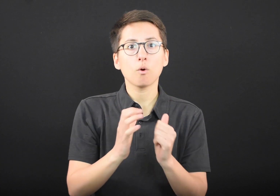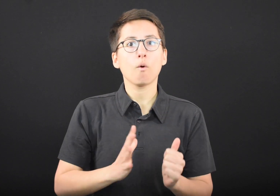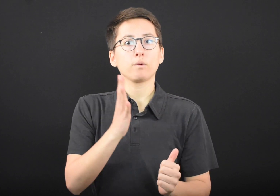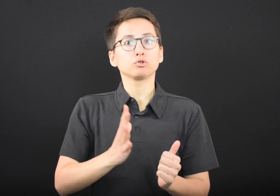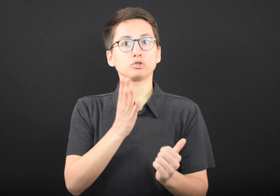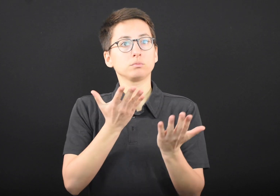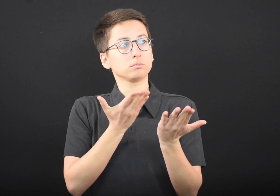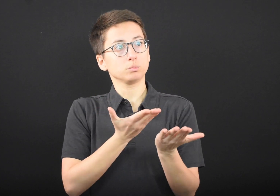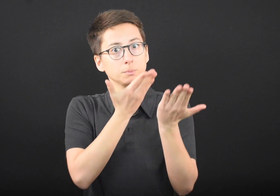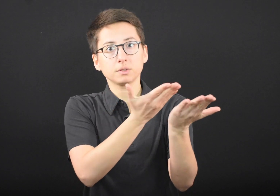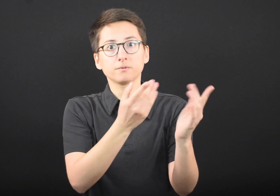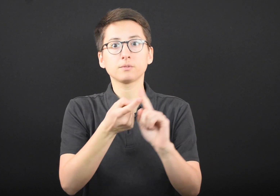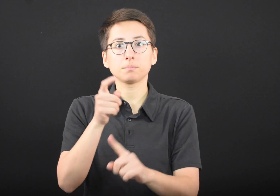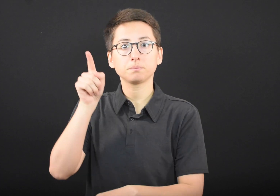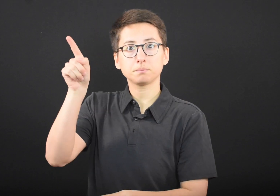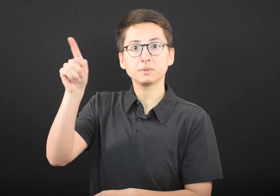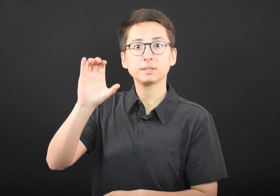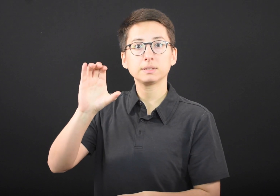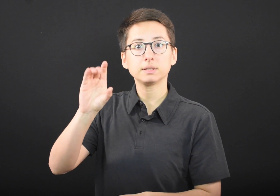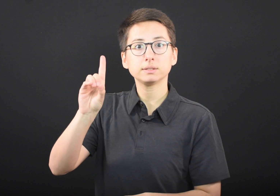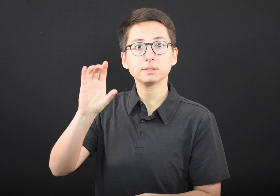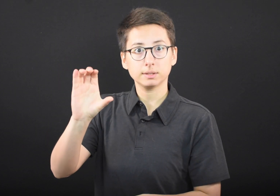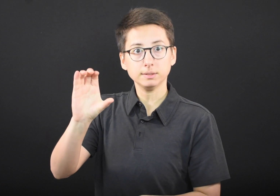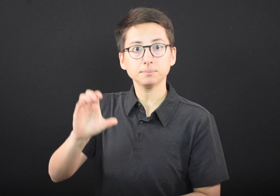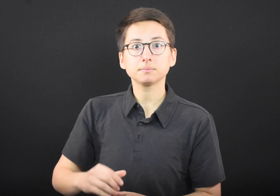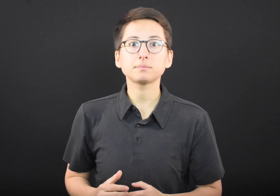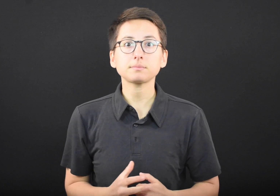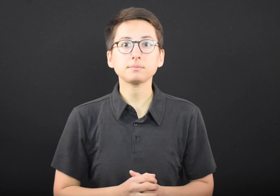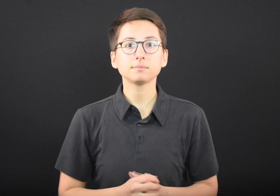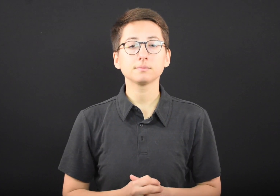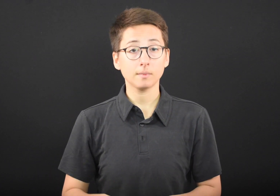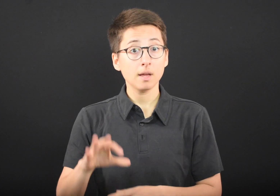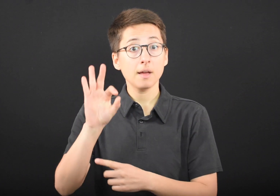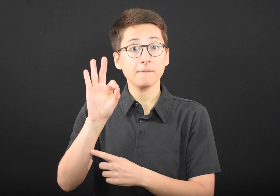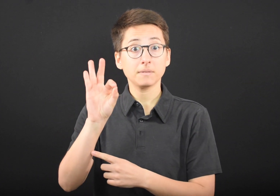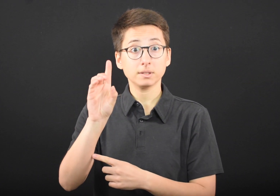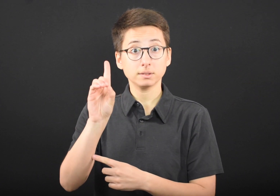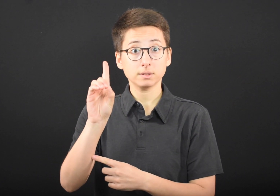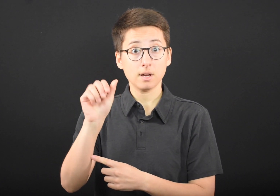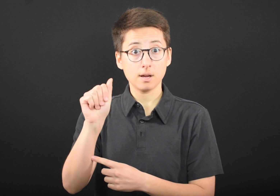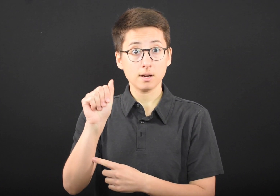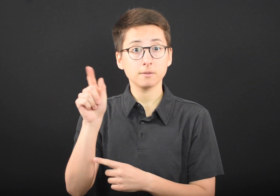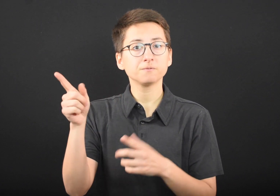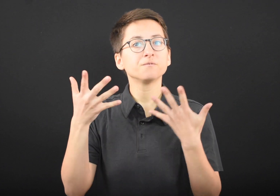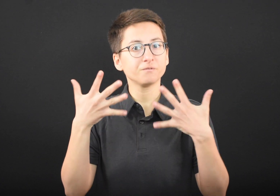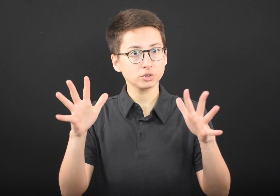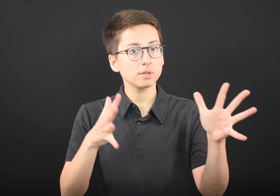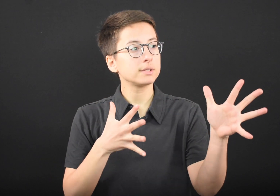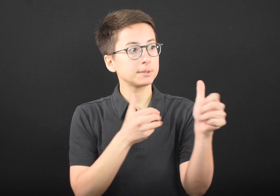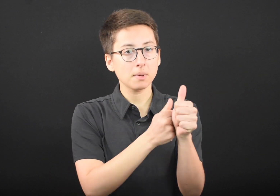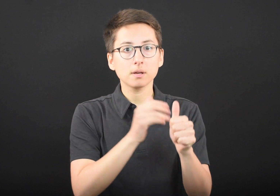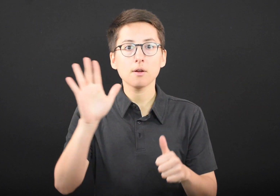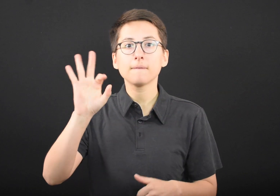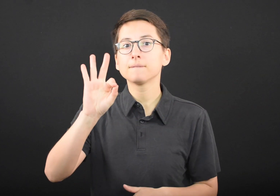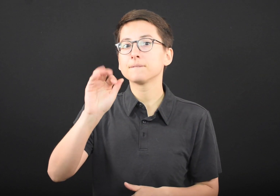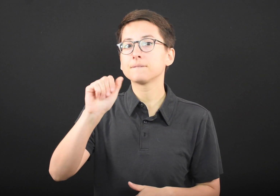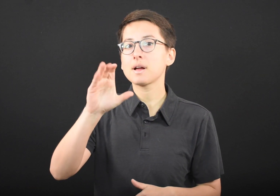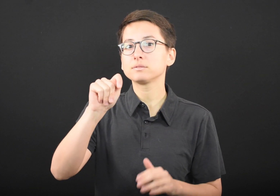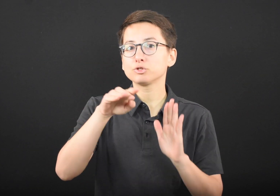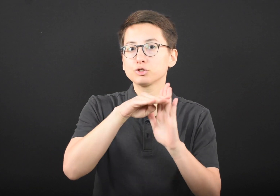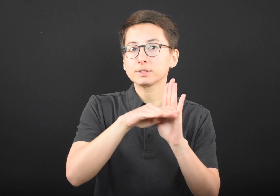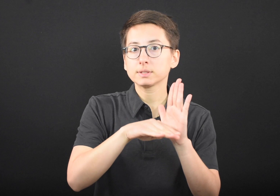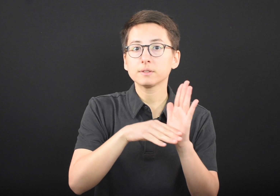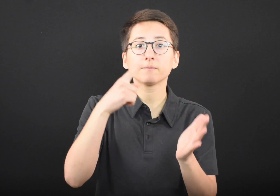with the official recommendations from CDC. ● The FDA has updated their fact sheets for